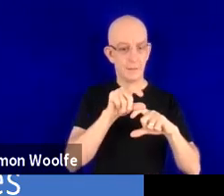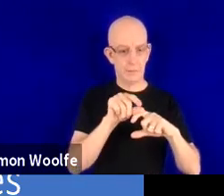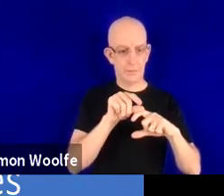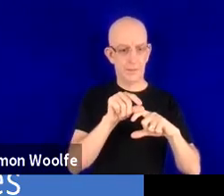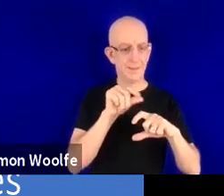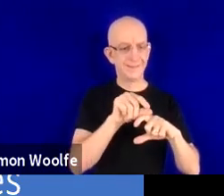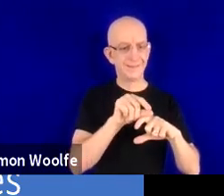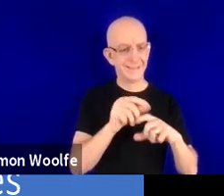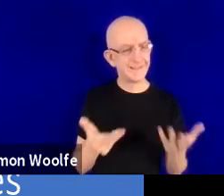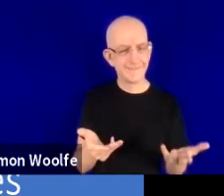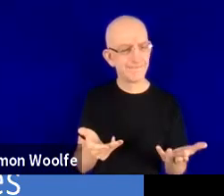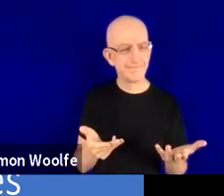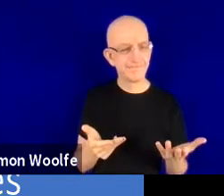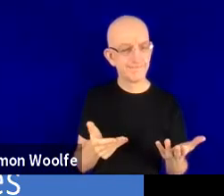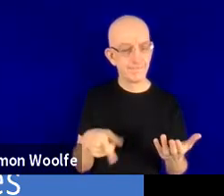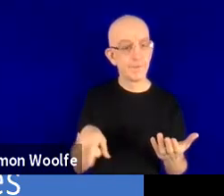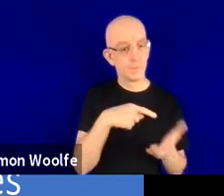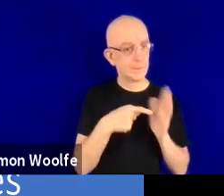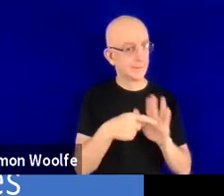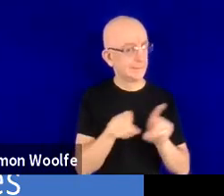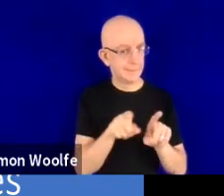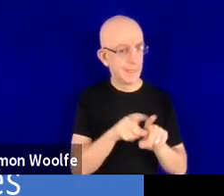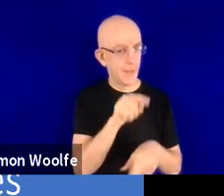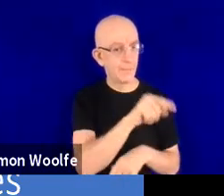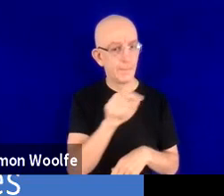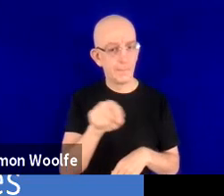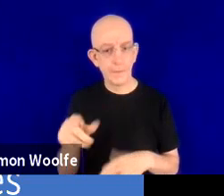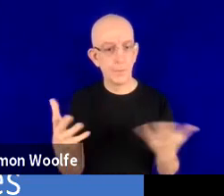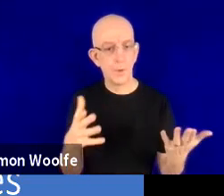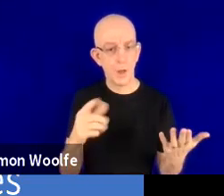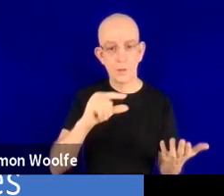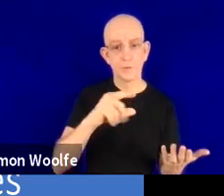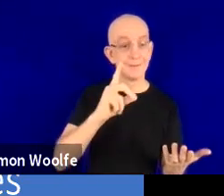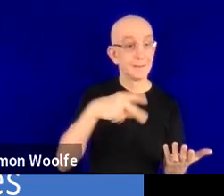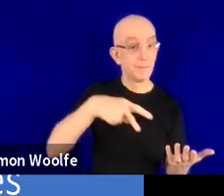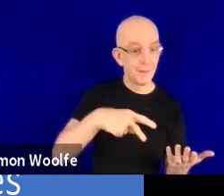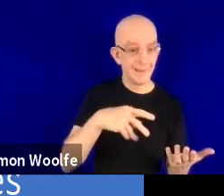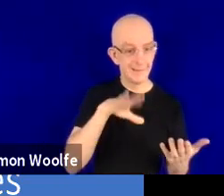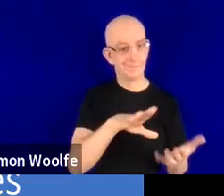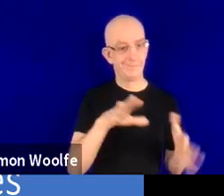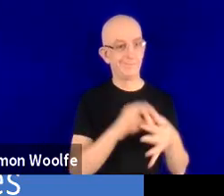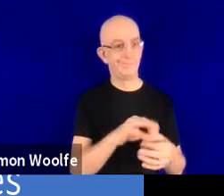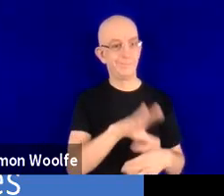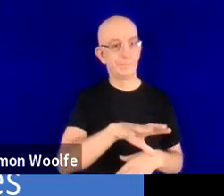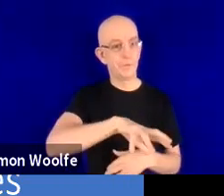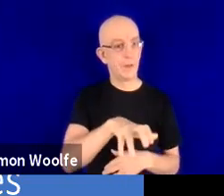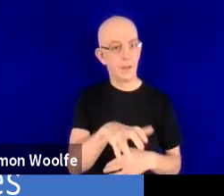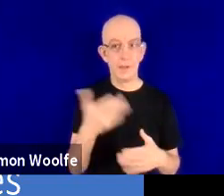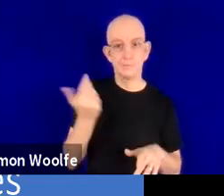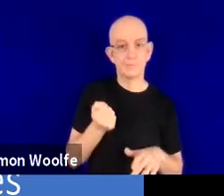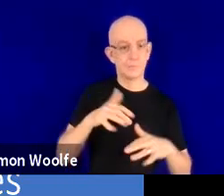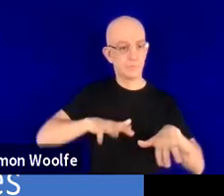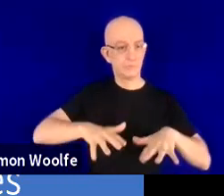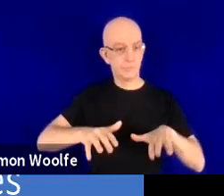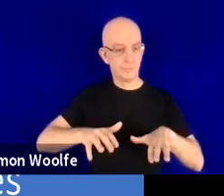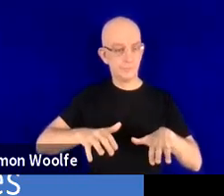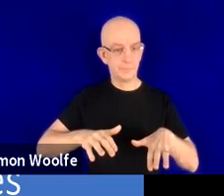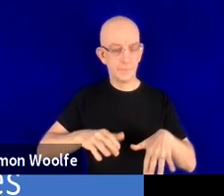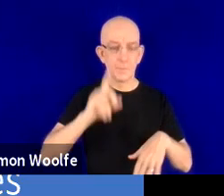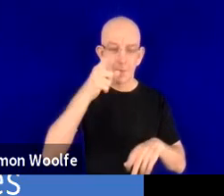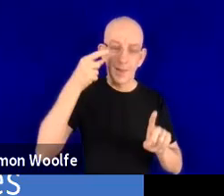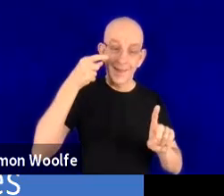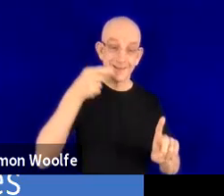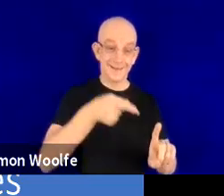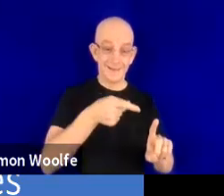however, I think again a key point to make here is in many cases that the top up provided didn't really compensate